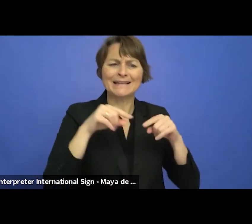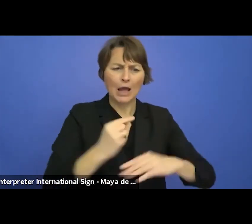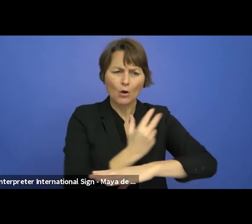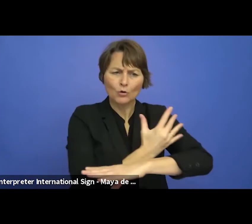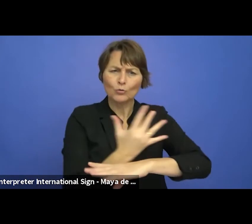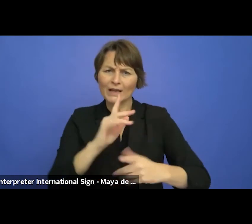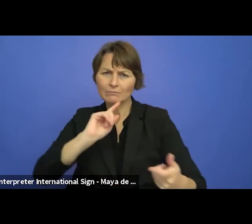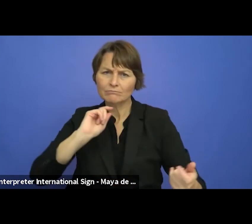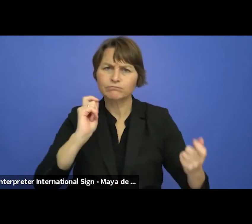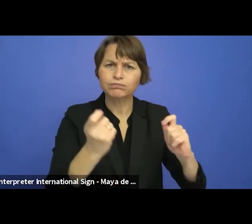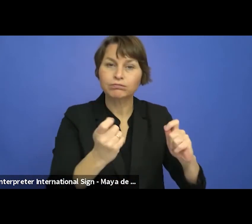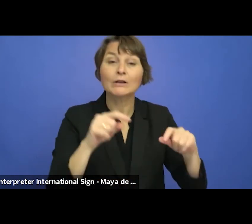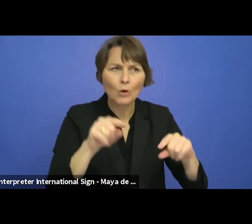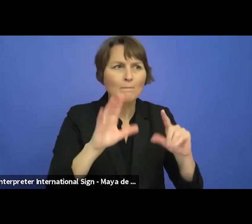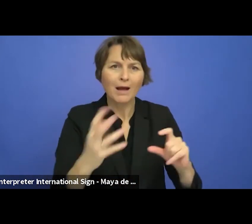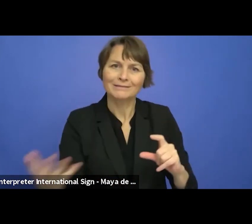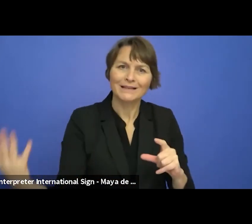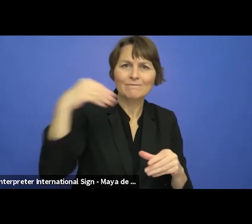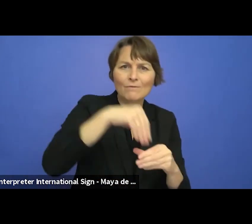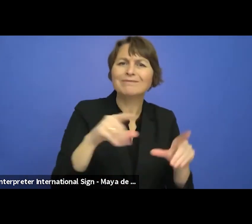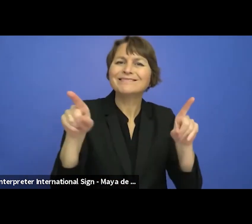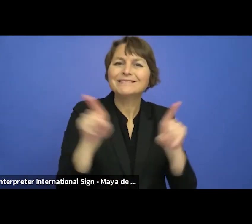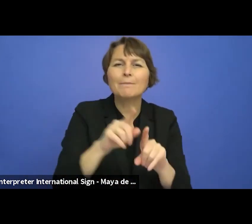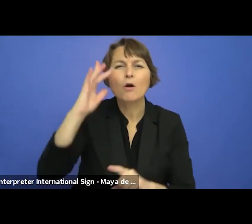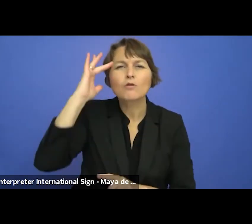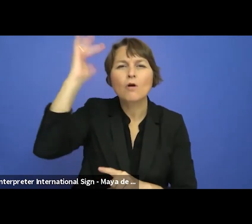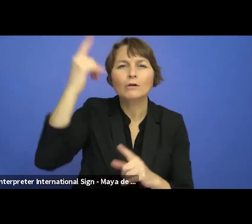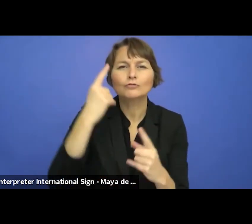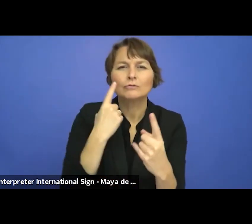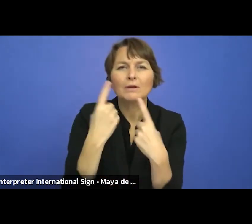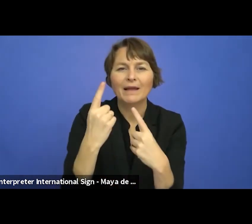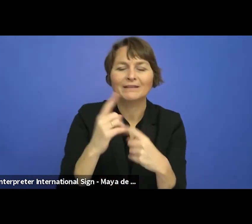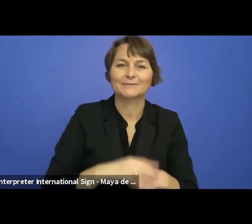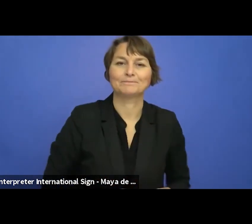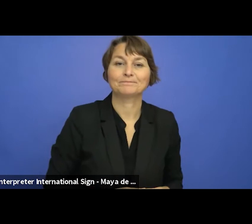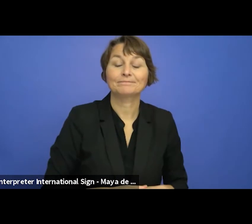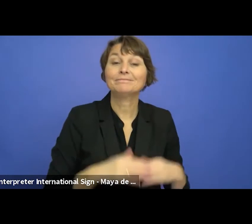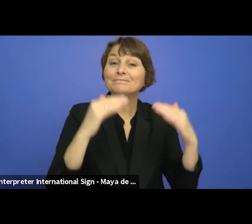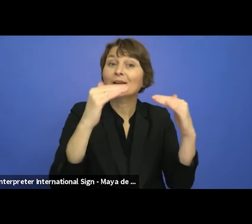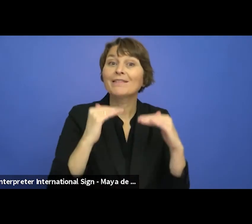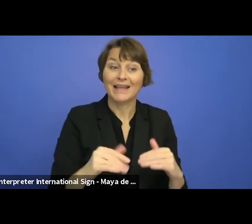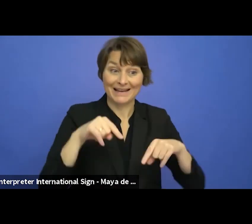debates as well and that's bring me to my third point the European Green Deal. To achieve this